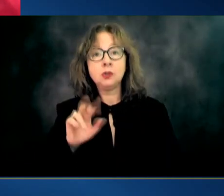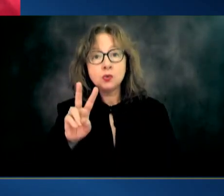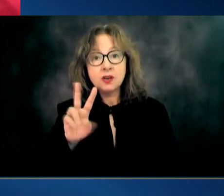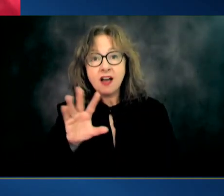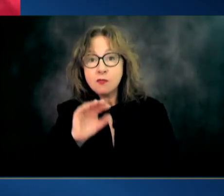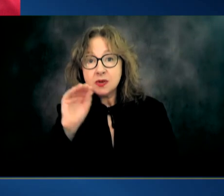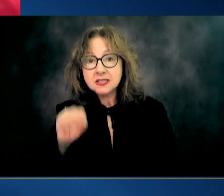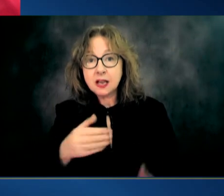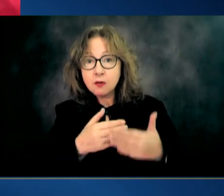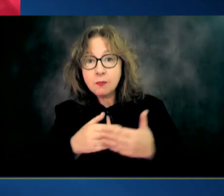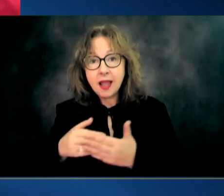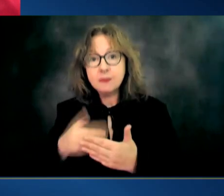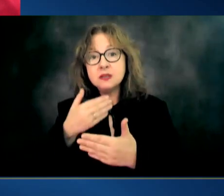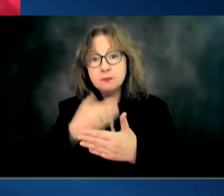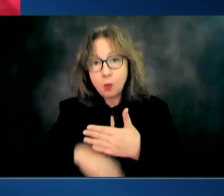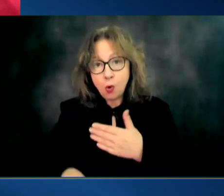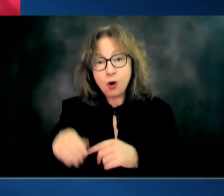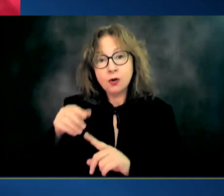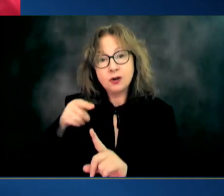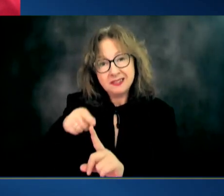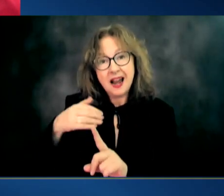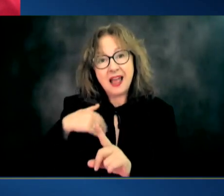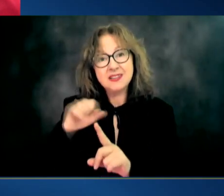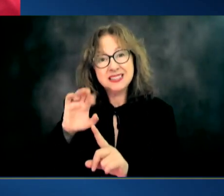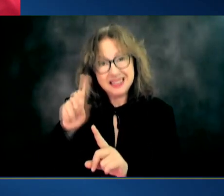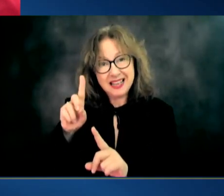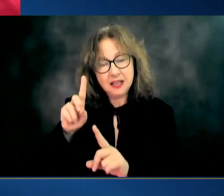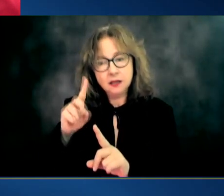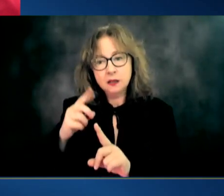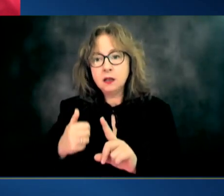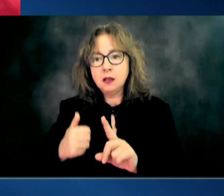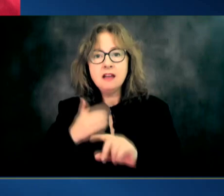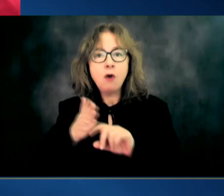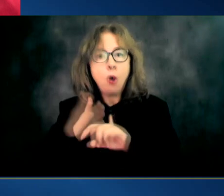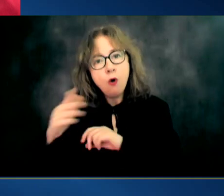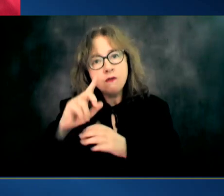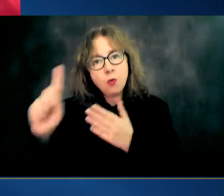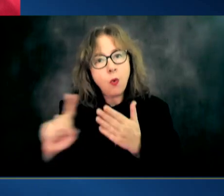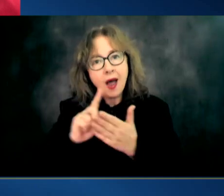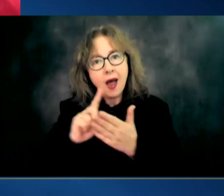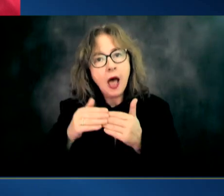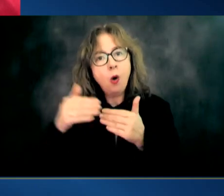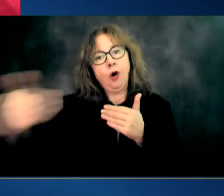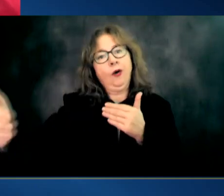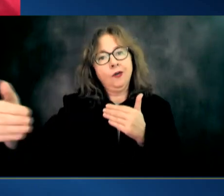sickle cell disease lived more than one hour's drive from the nearest sickle cell specialist